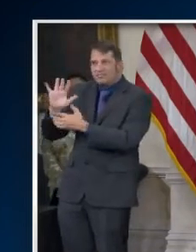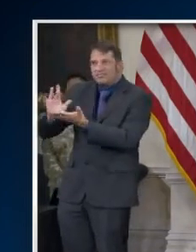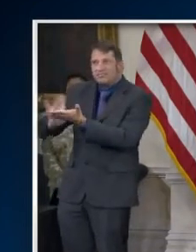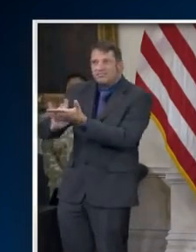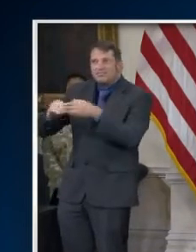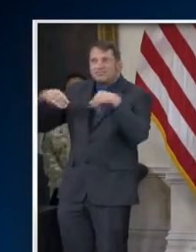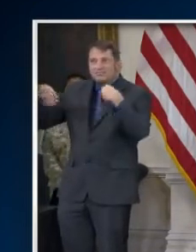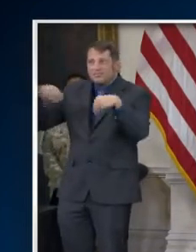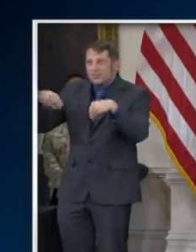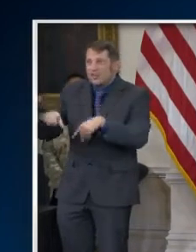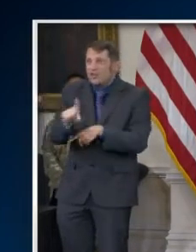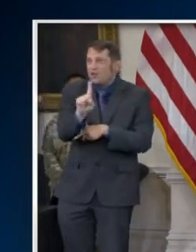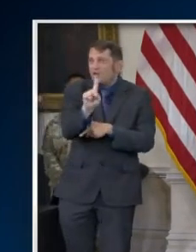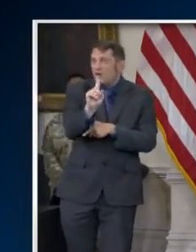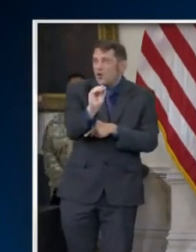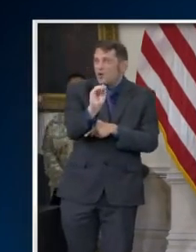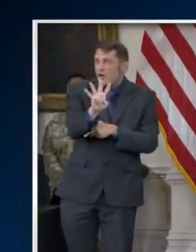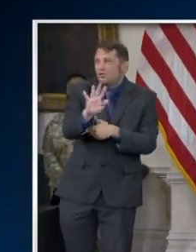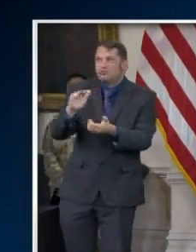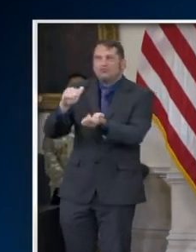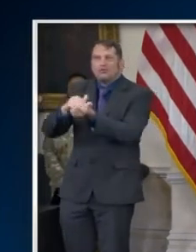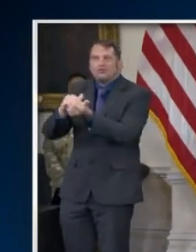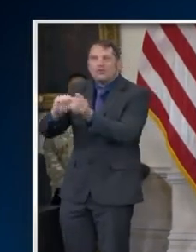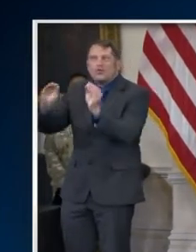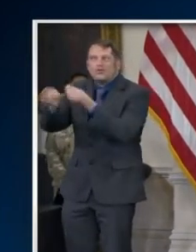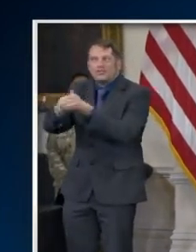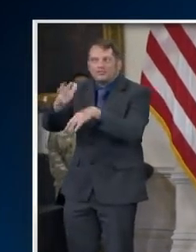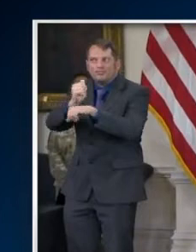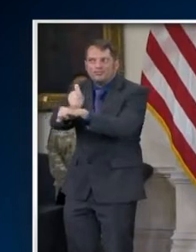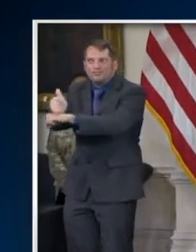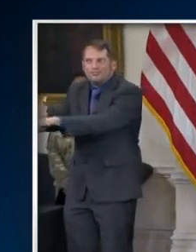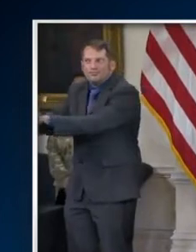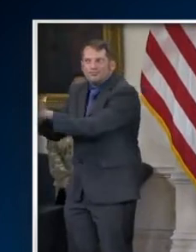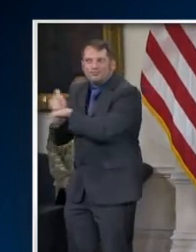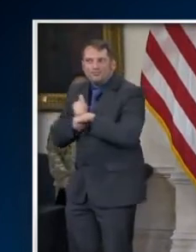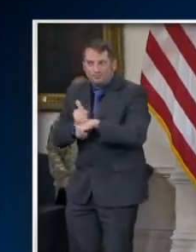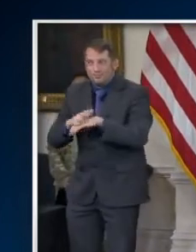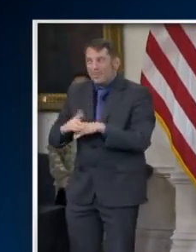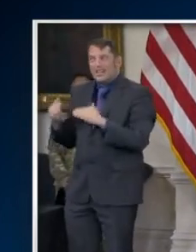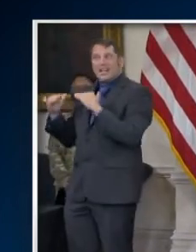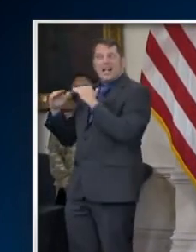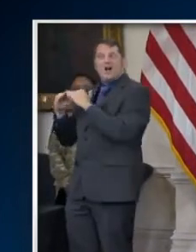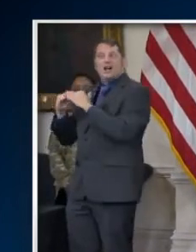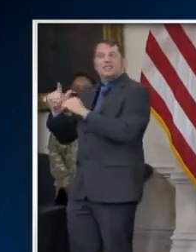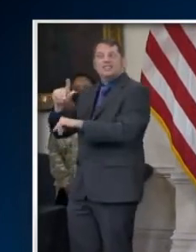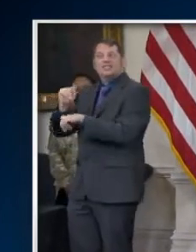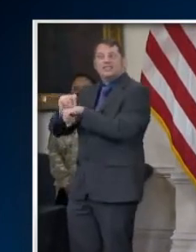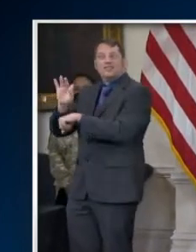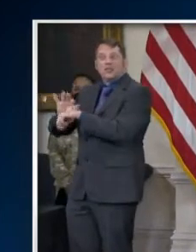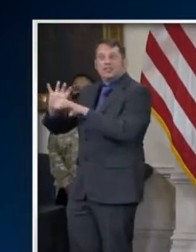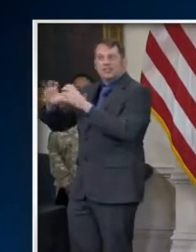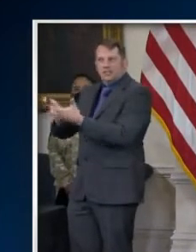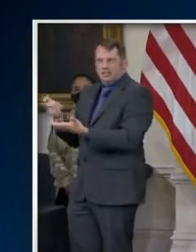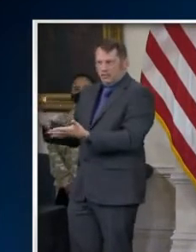EXPANDED IT TO INCLUDE 509 PHARMACIES AND 104 DOCTORS OFFICES.